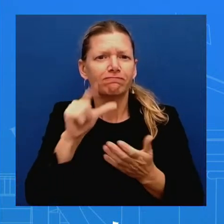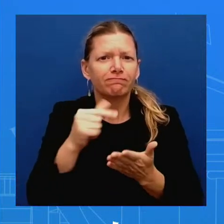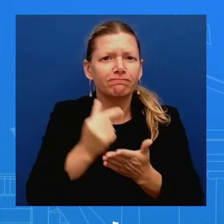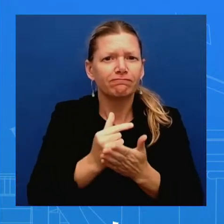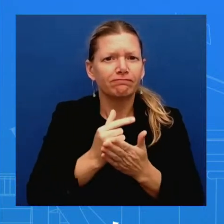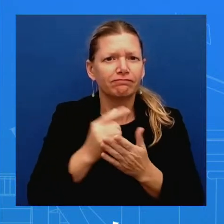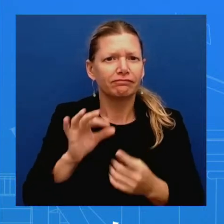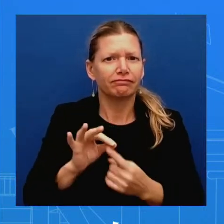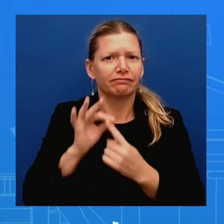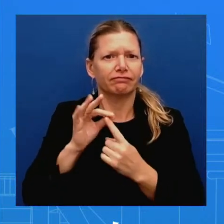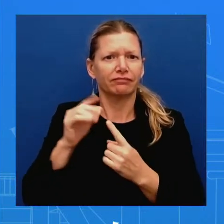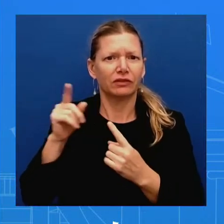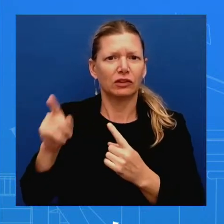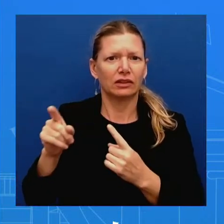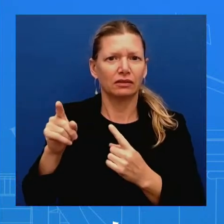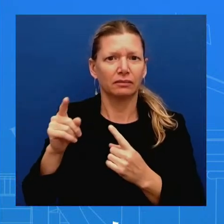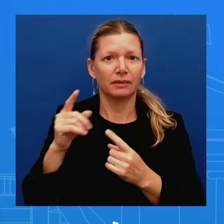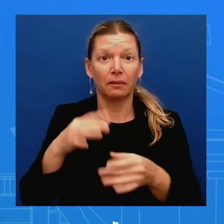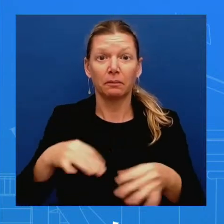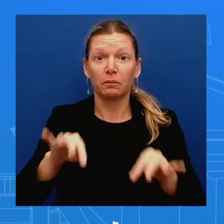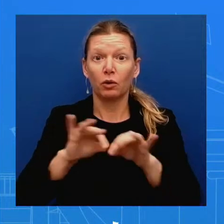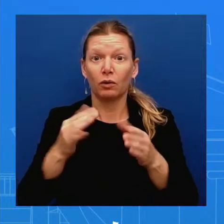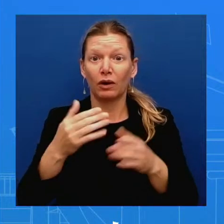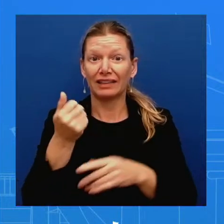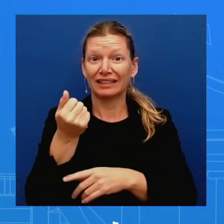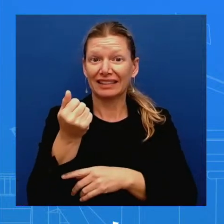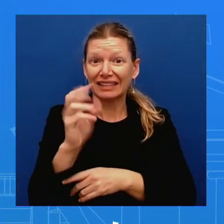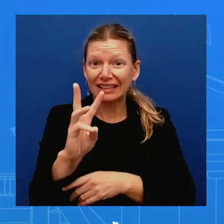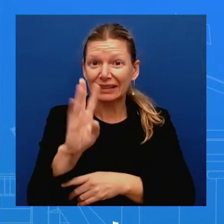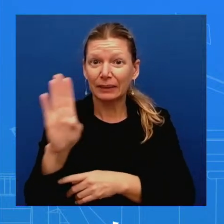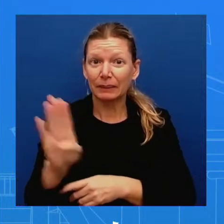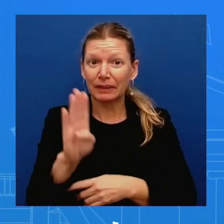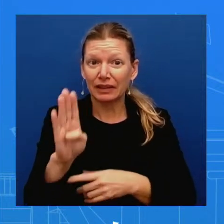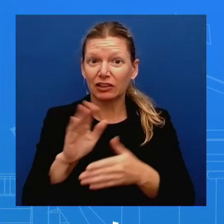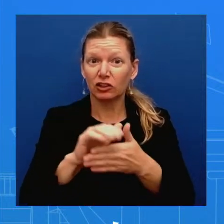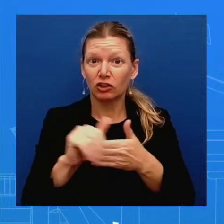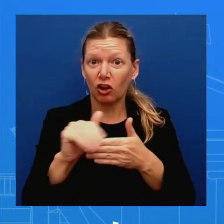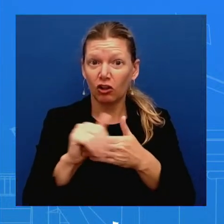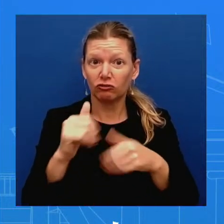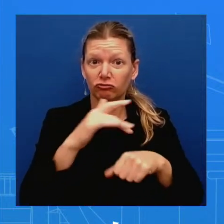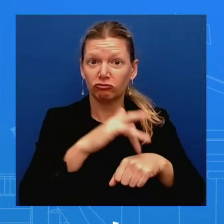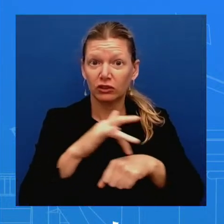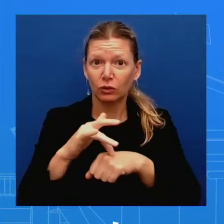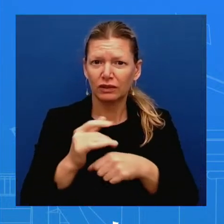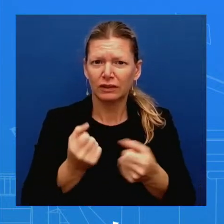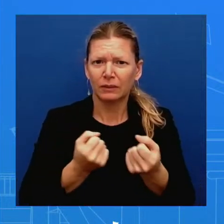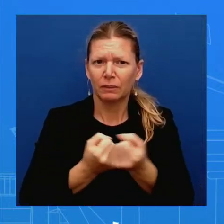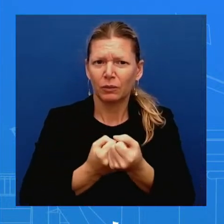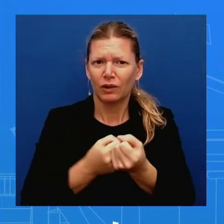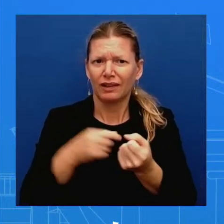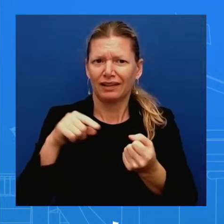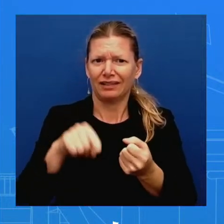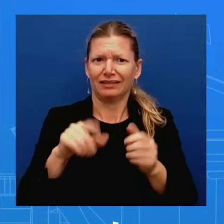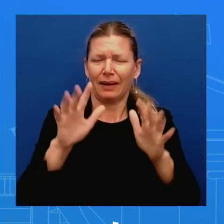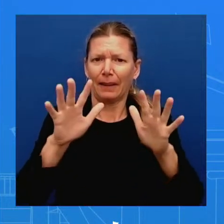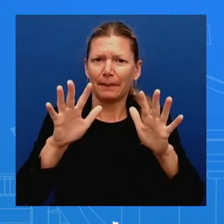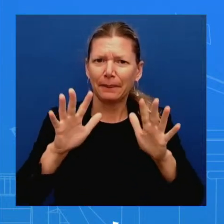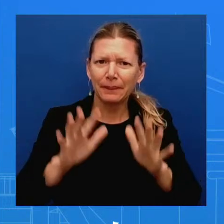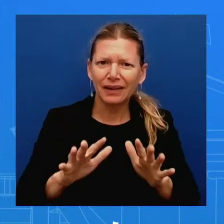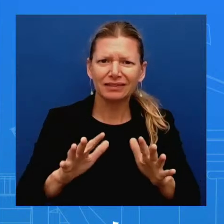to support this amazing -- amazingly talented group of young leaders -- that he doesn't just talk the talk, he walks the walk. Ms. Jean-Pierre: Okay.